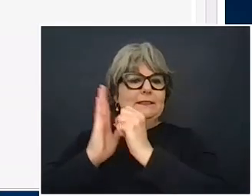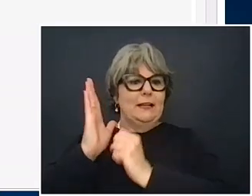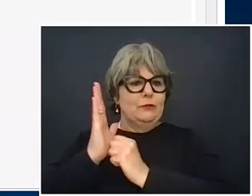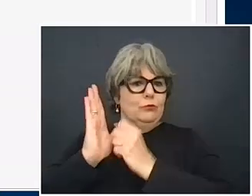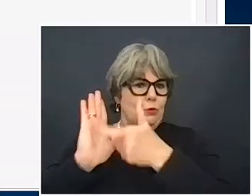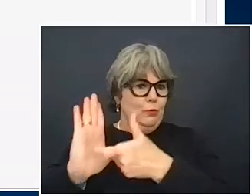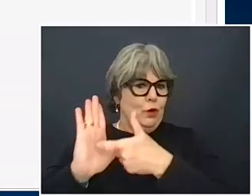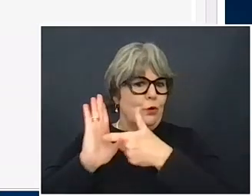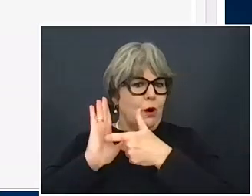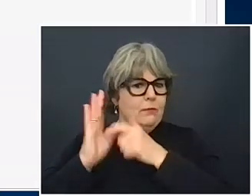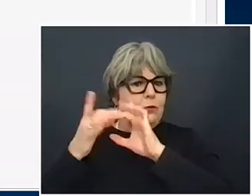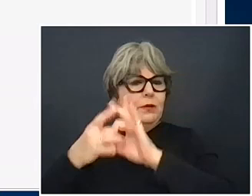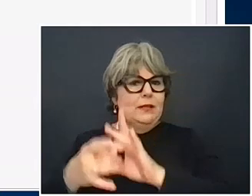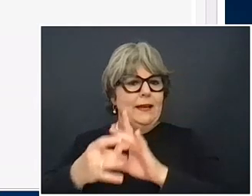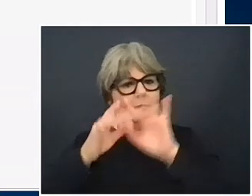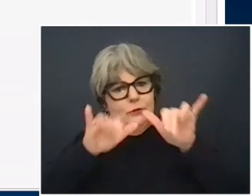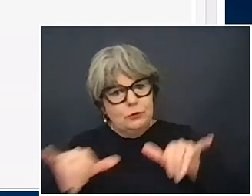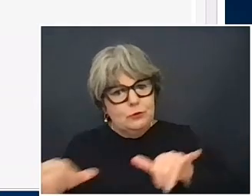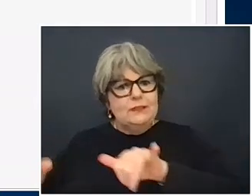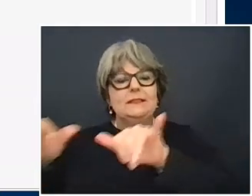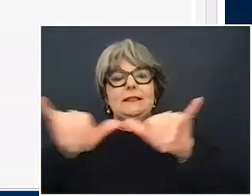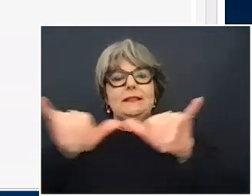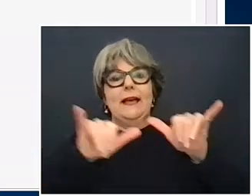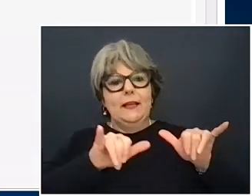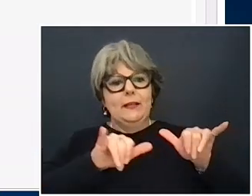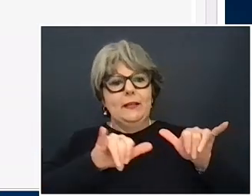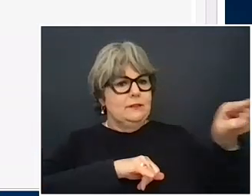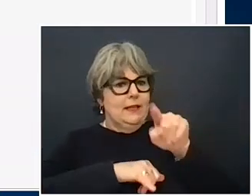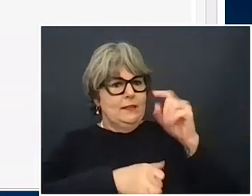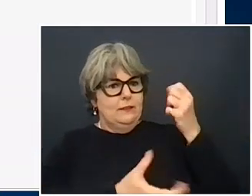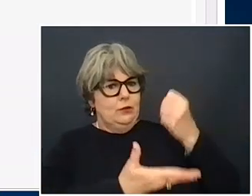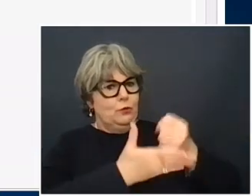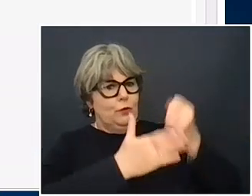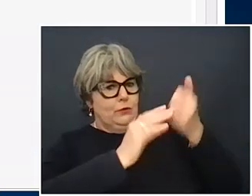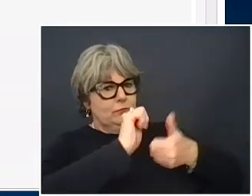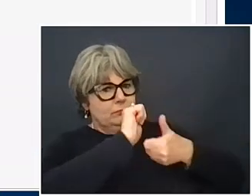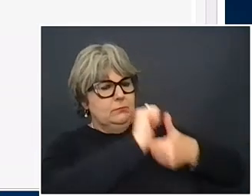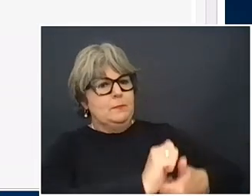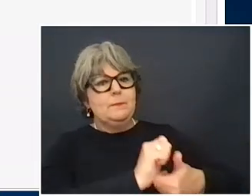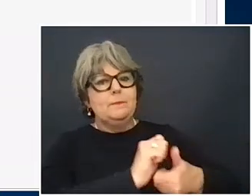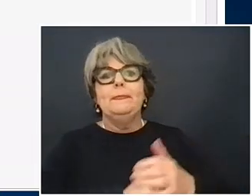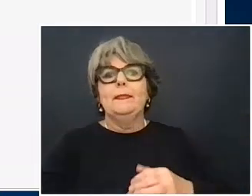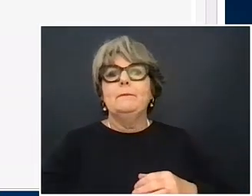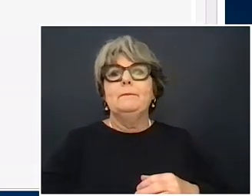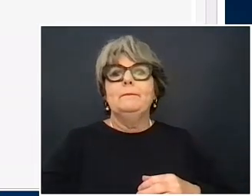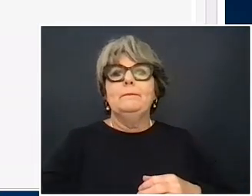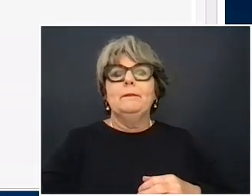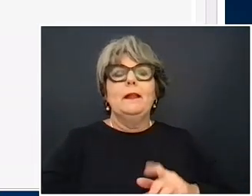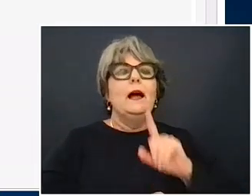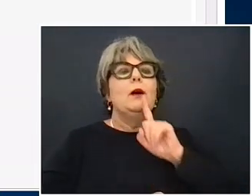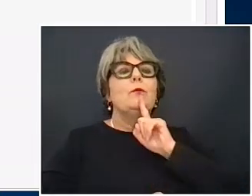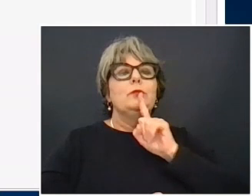standards that accreditors are supposed to enforce. Correct? So I want to make sure we get some clarity on that, whether there